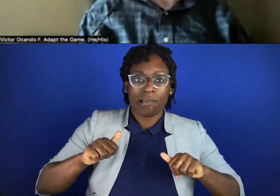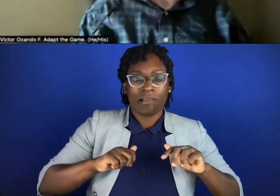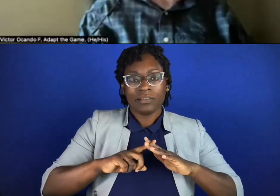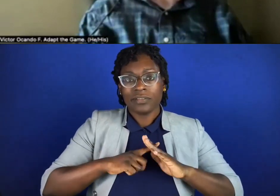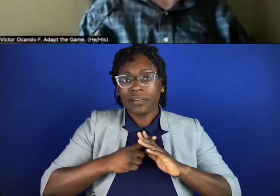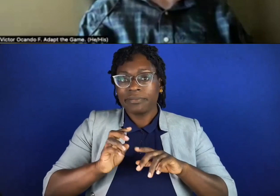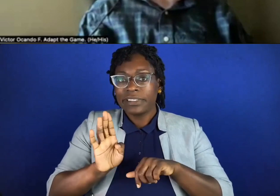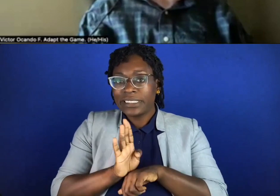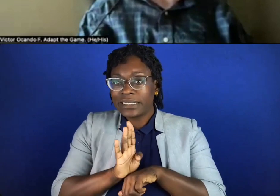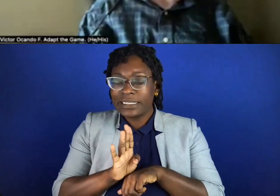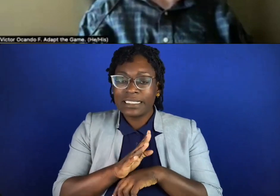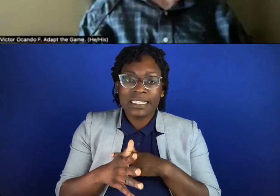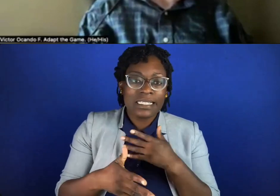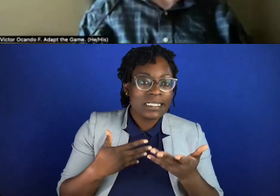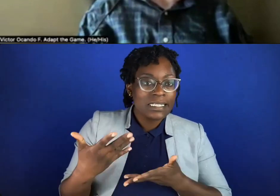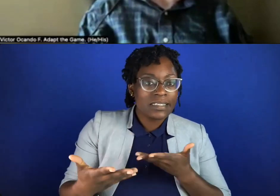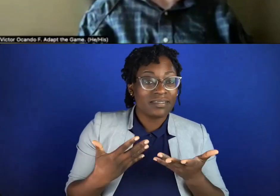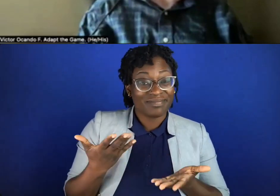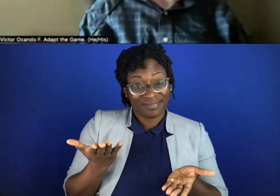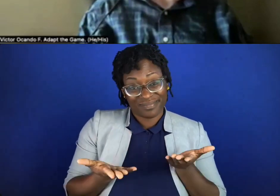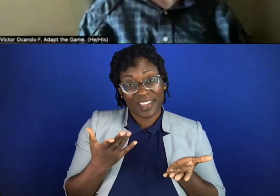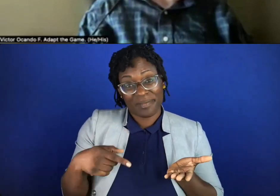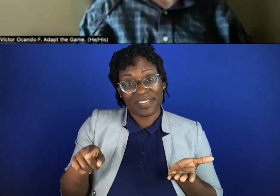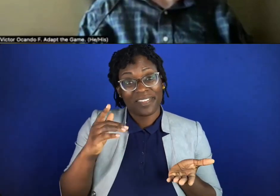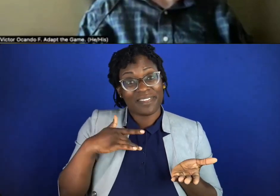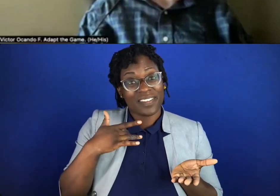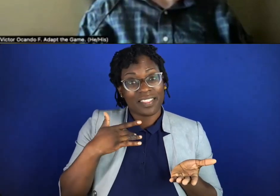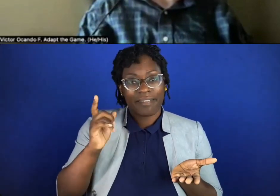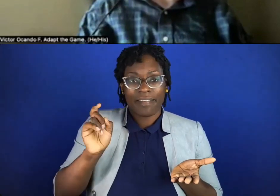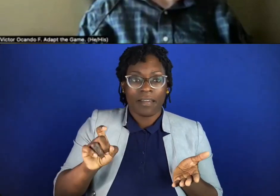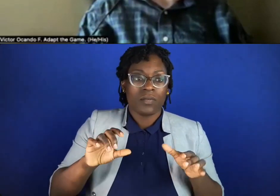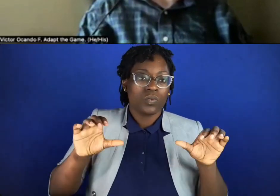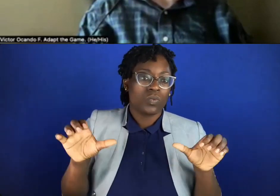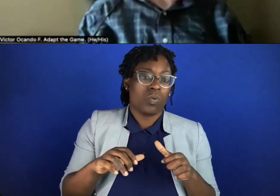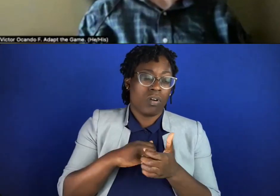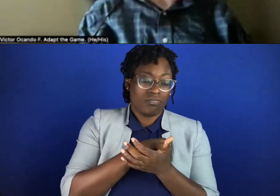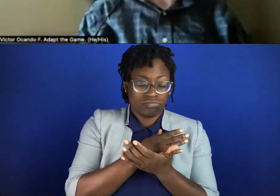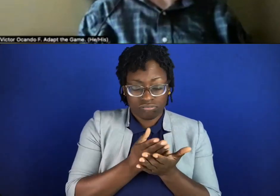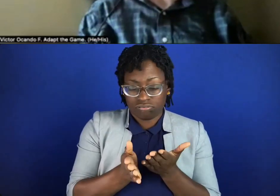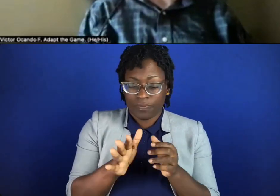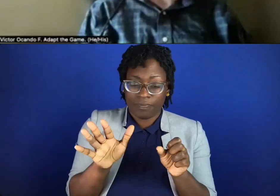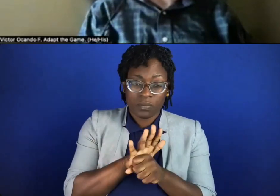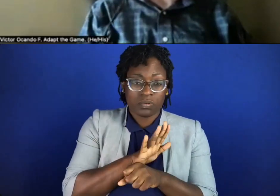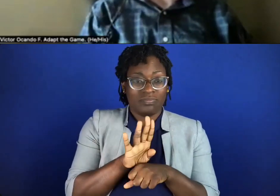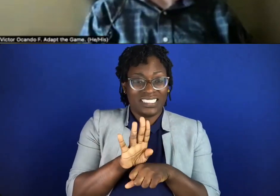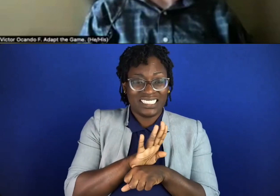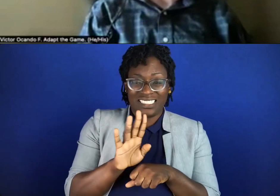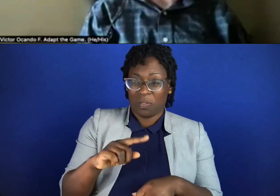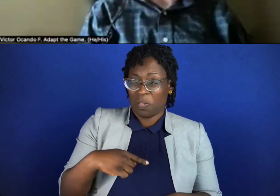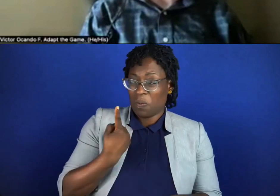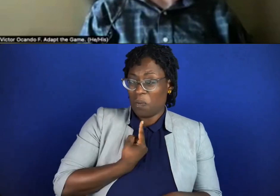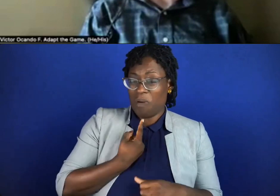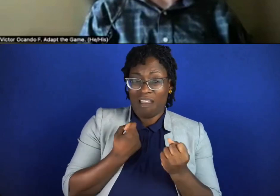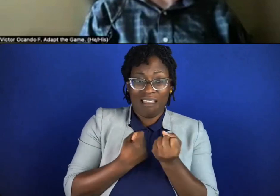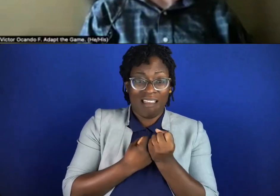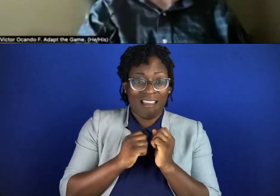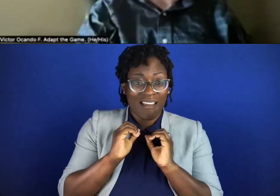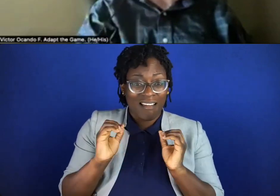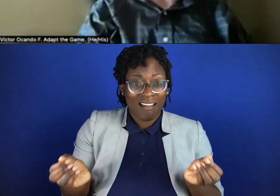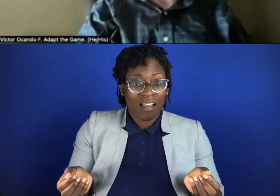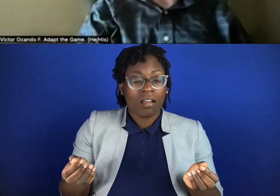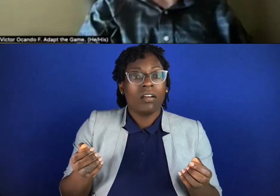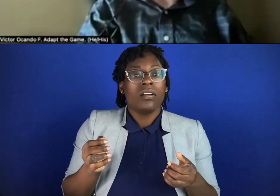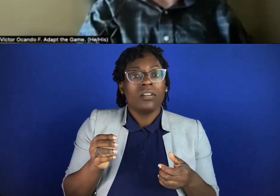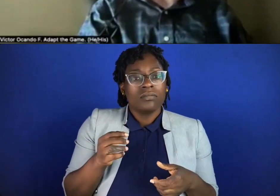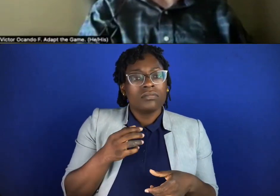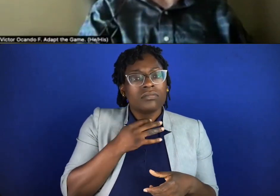they feel they have to do every part of it on their own. Can you share with us what help